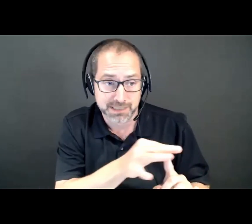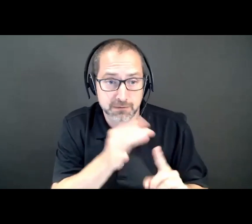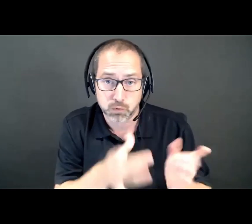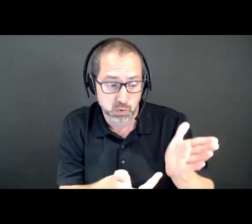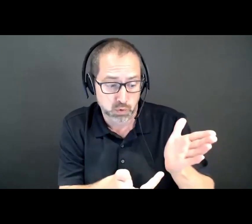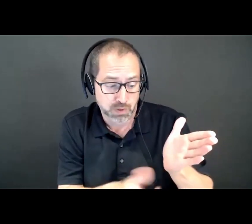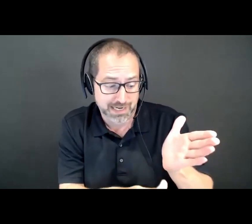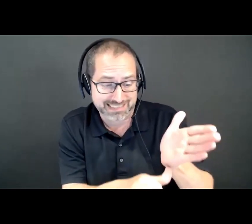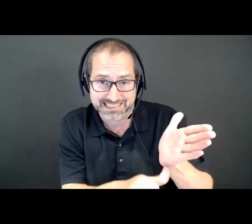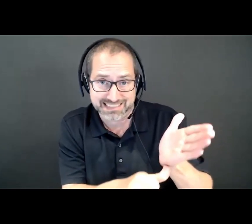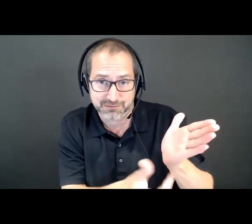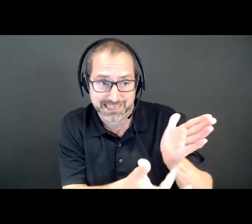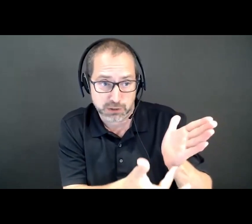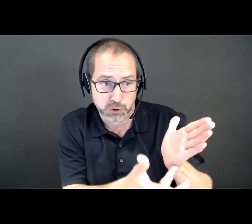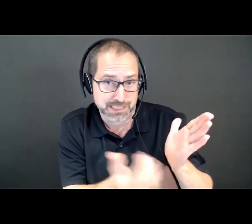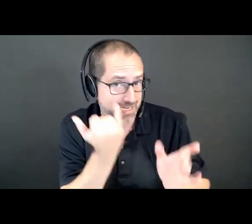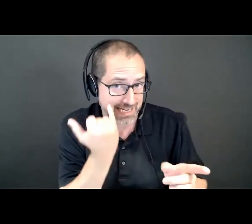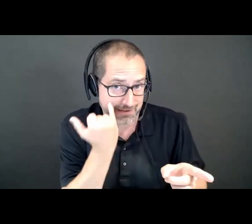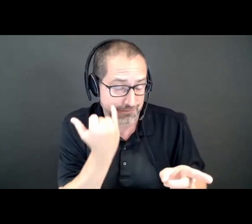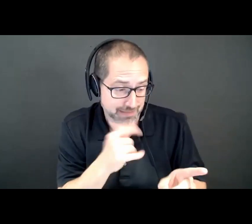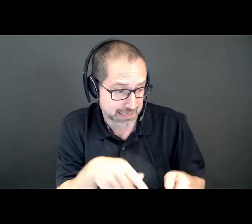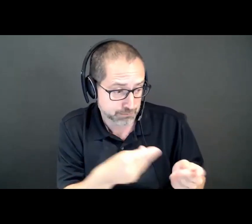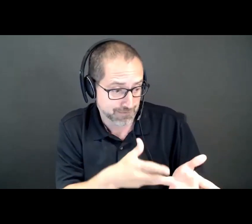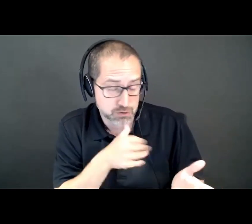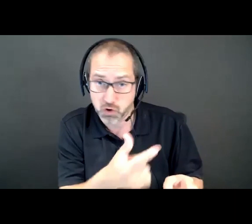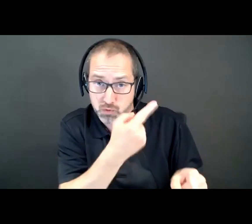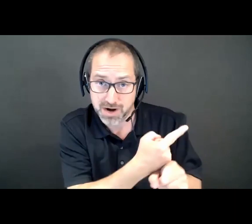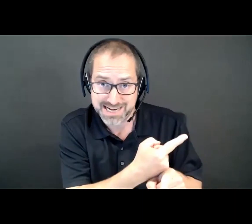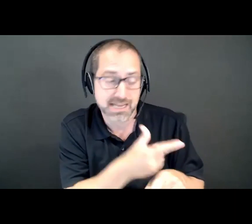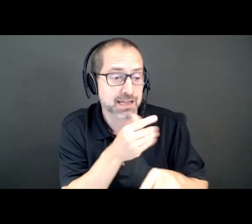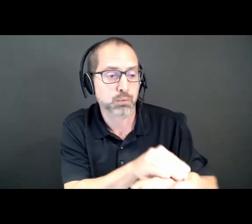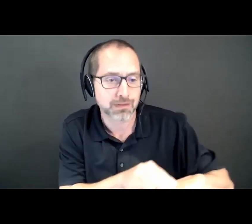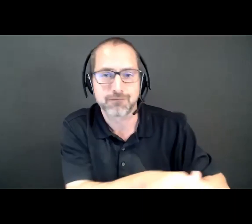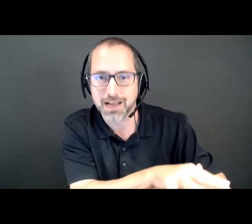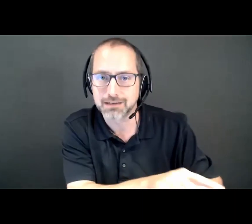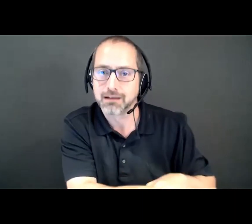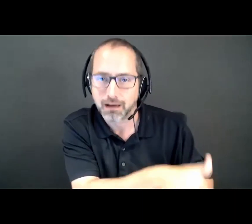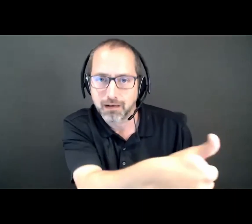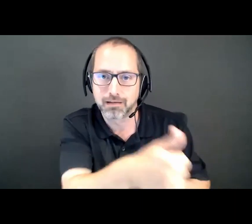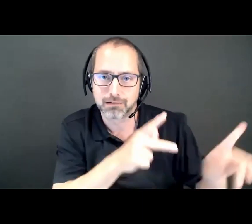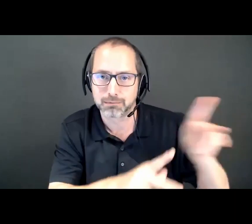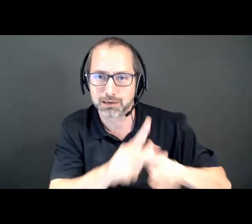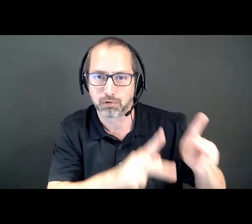If that isn't right, then it affects the people around people with disabilities themselves,